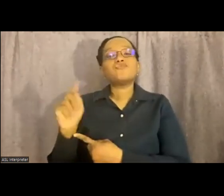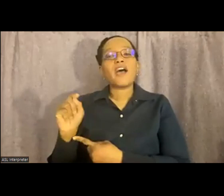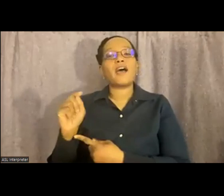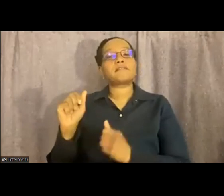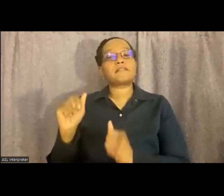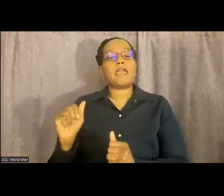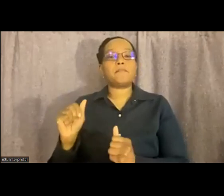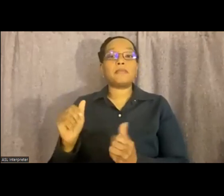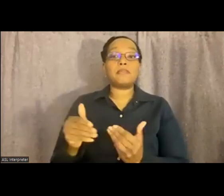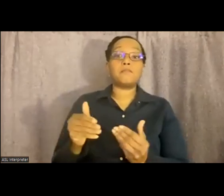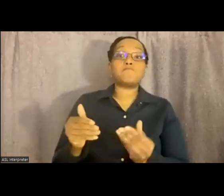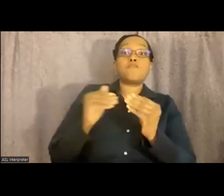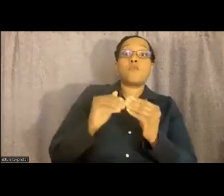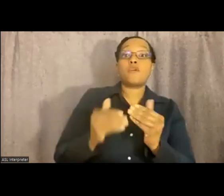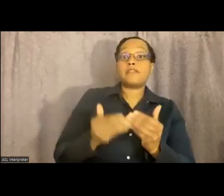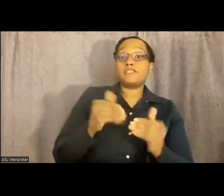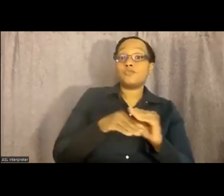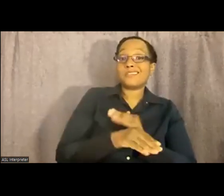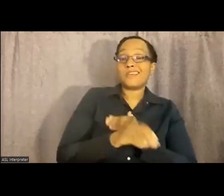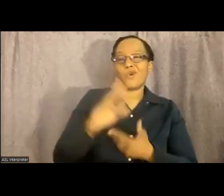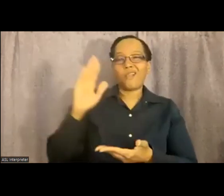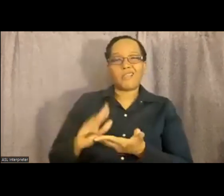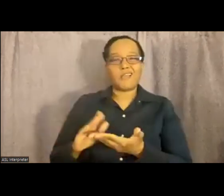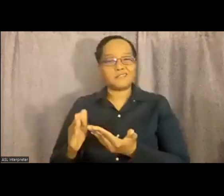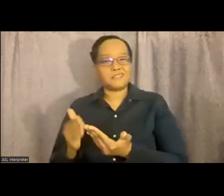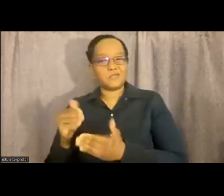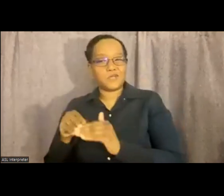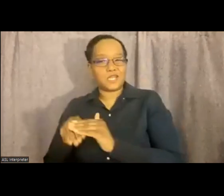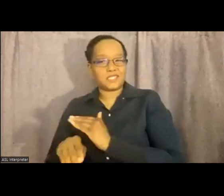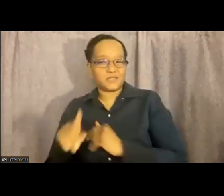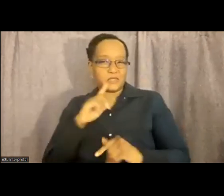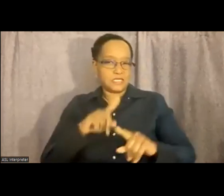accessible for folks depending on different disabilities.